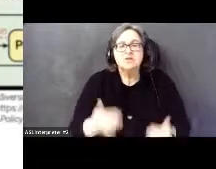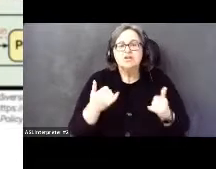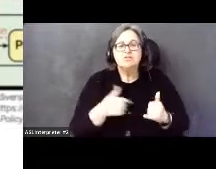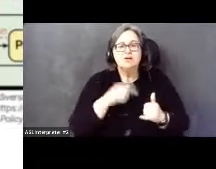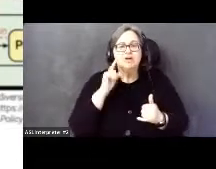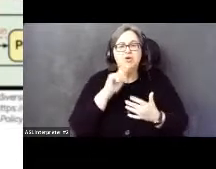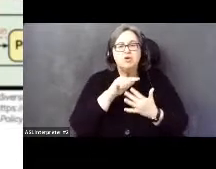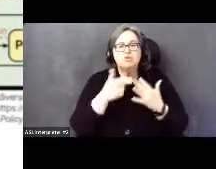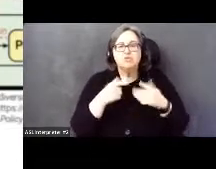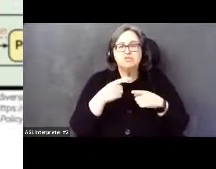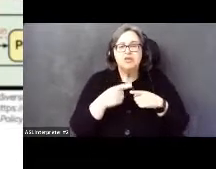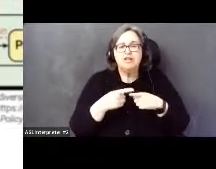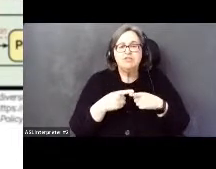intercept model. The guide that